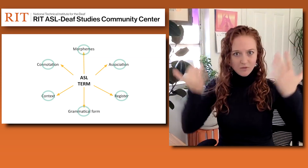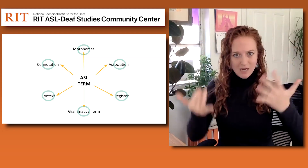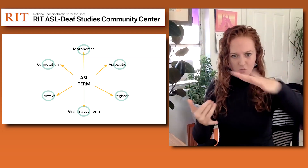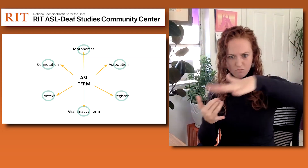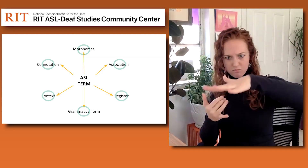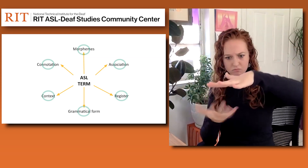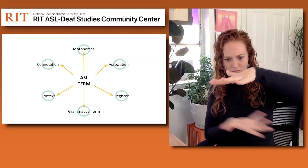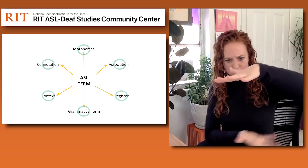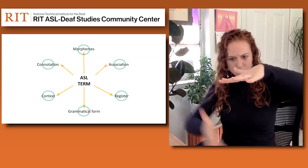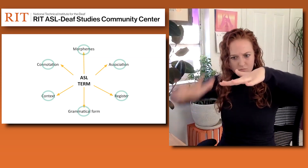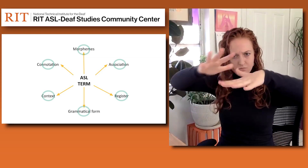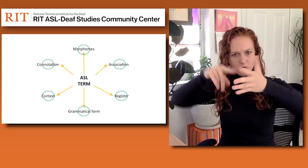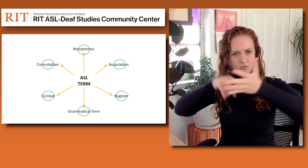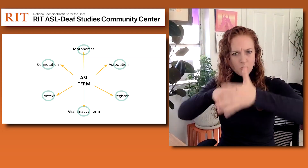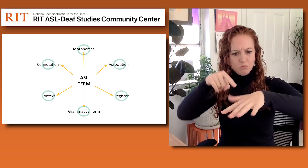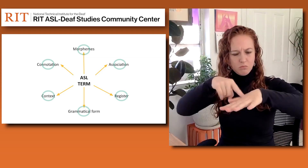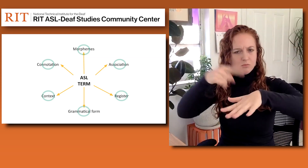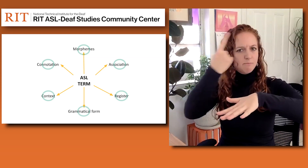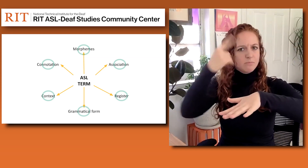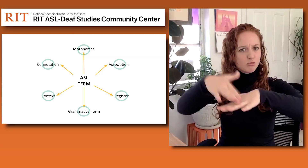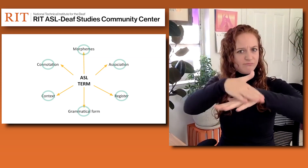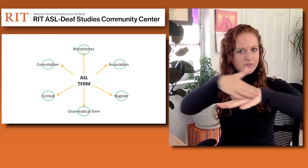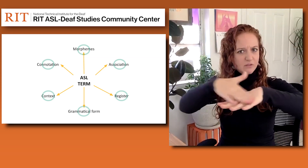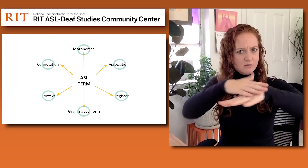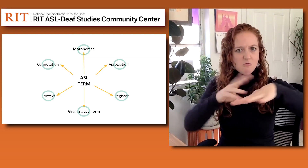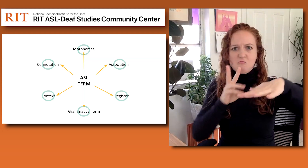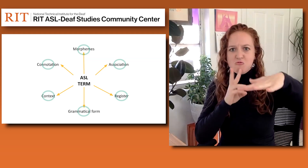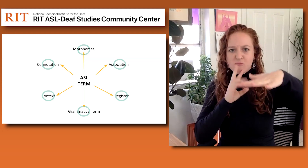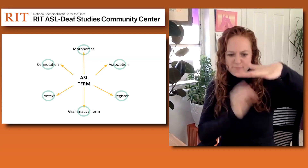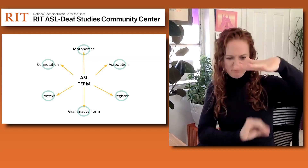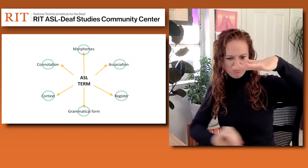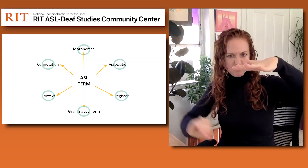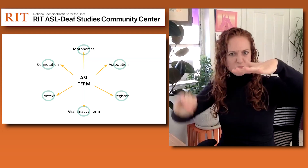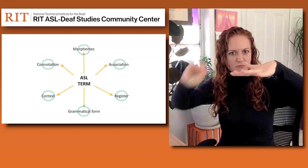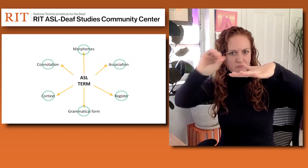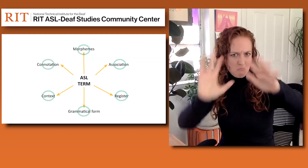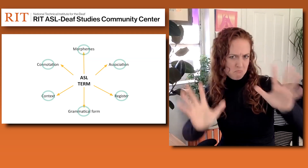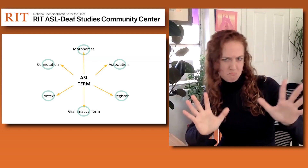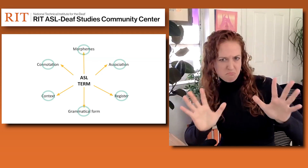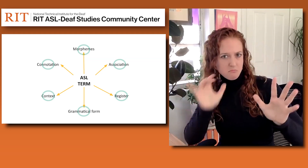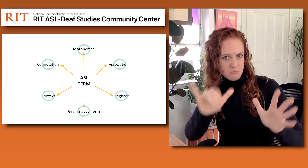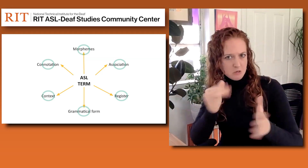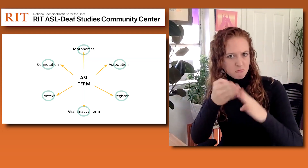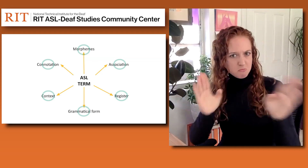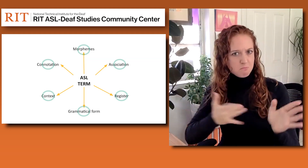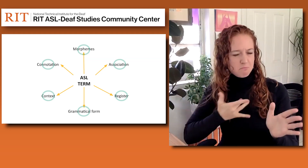Oh, there's the horizontal hand. So there's a surface, and there's something moving from underneath it.